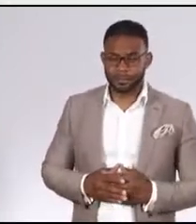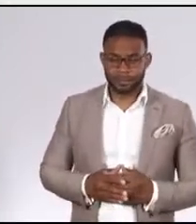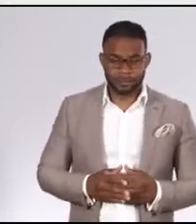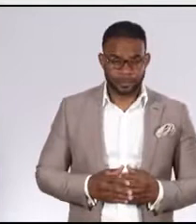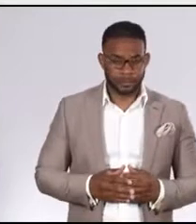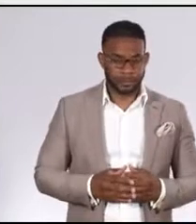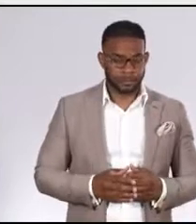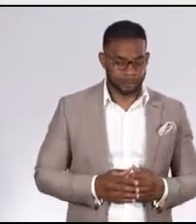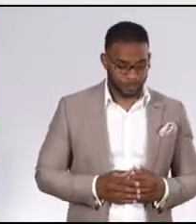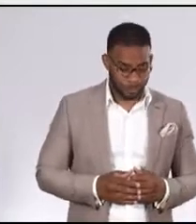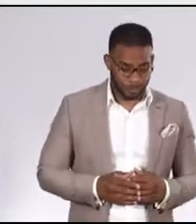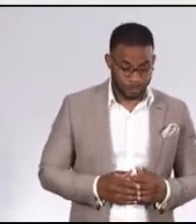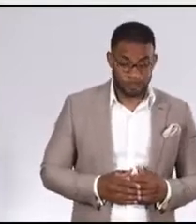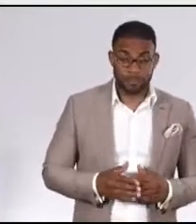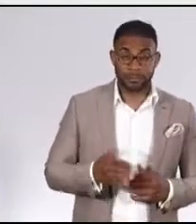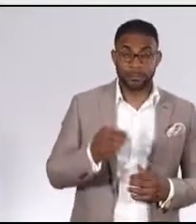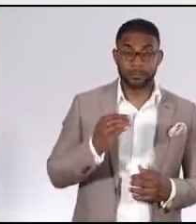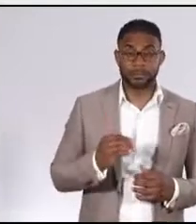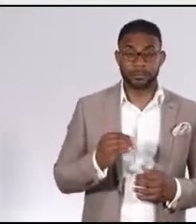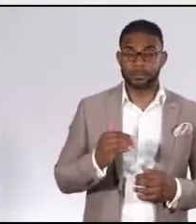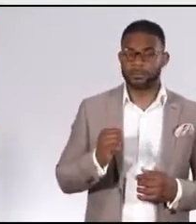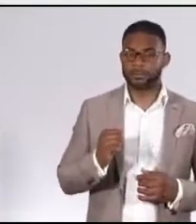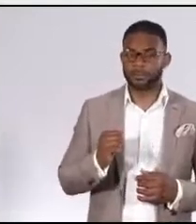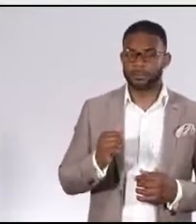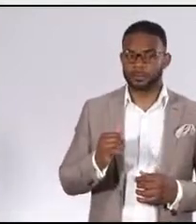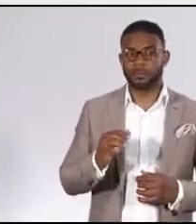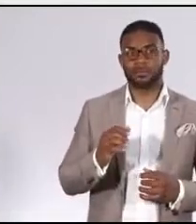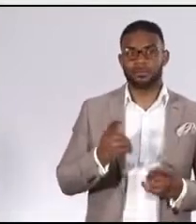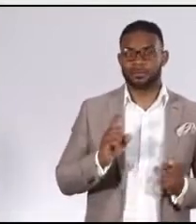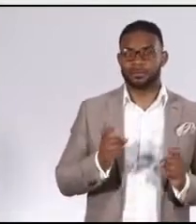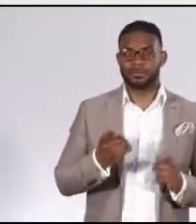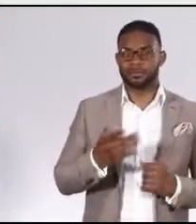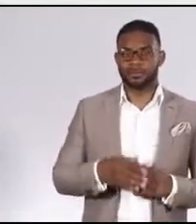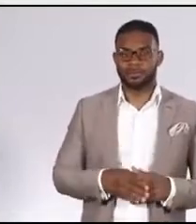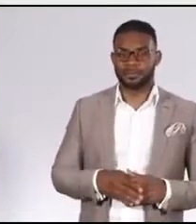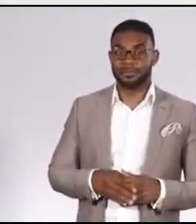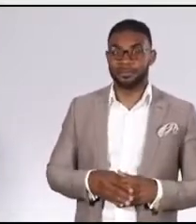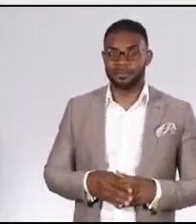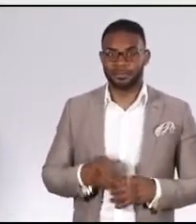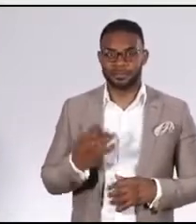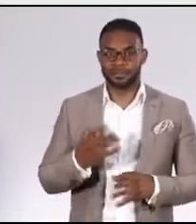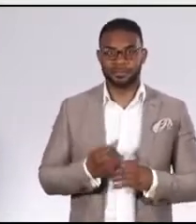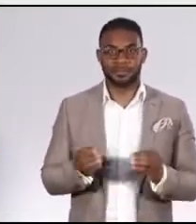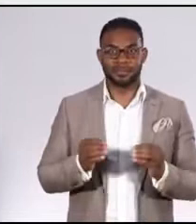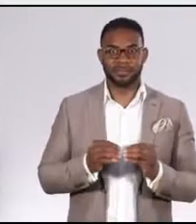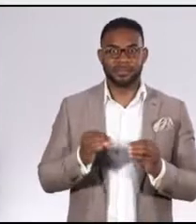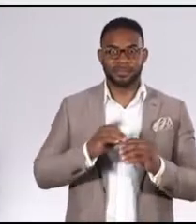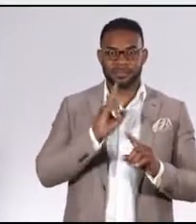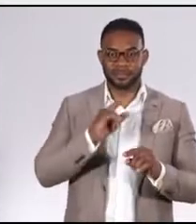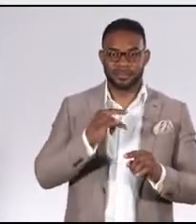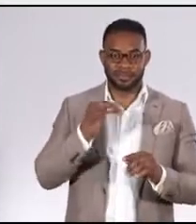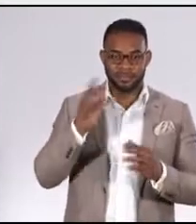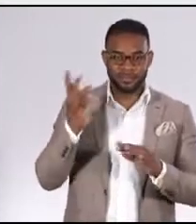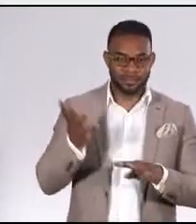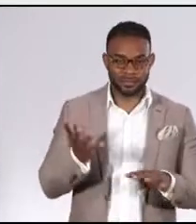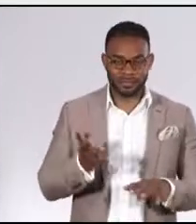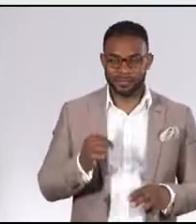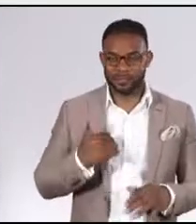okay If we go to our uh oh and that just change, always uh getting more uh responses trickling in. So we do have a few people,